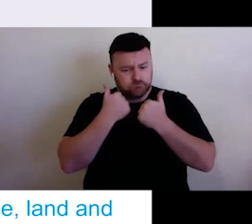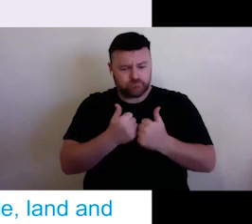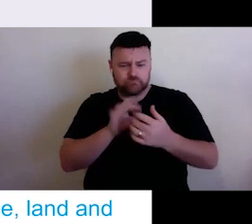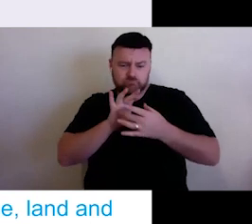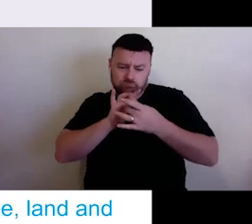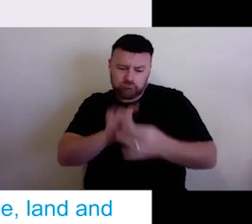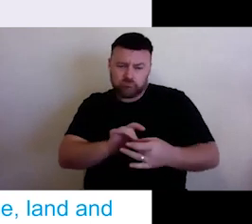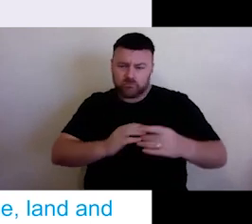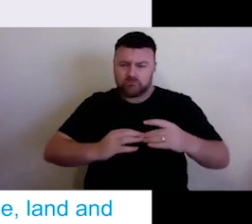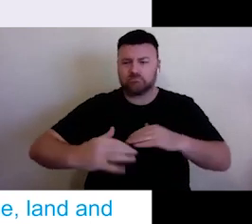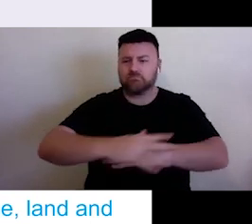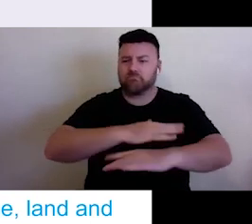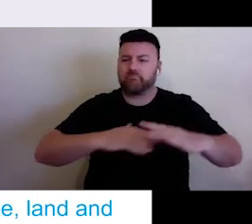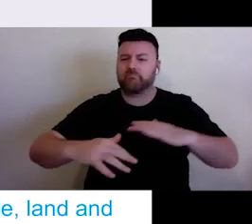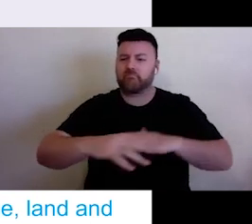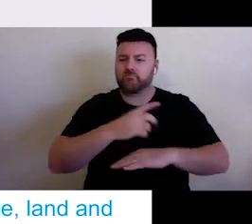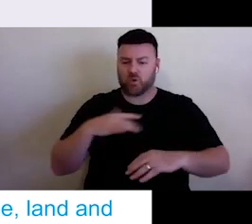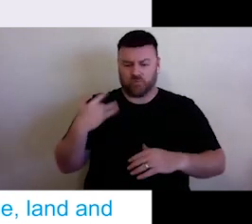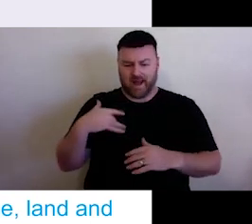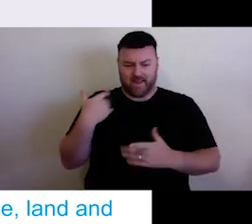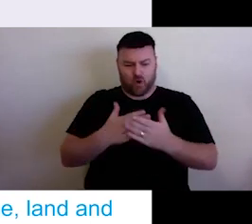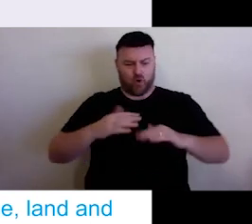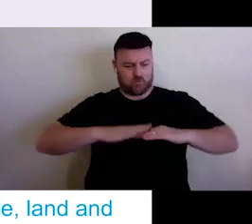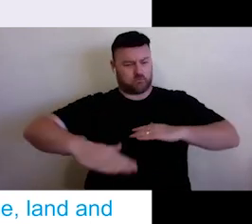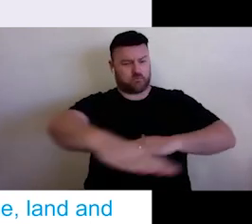on it for many thousands of years, they have knowledge of healing,